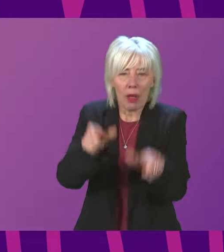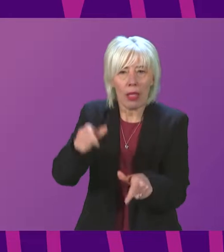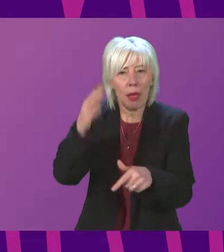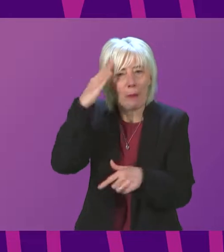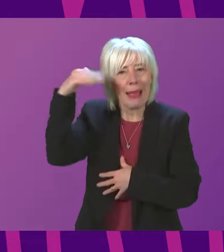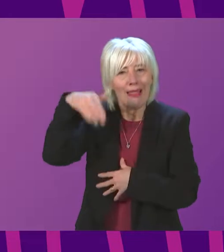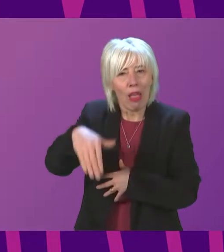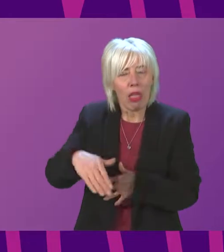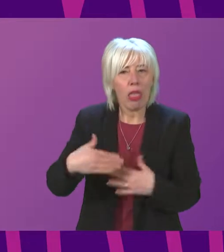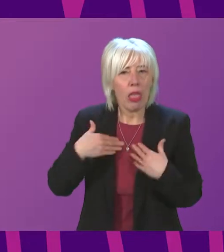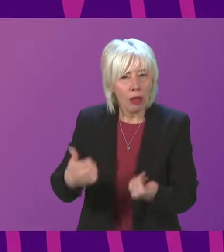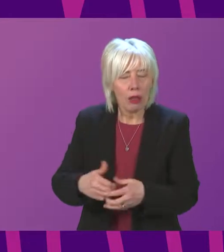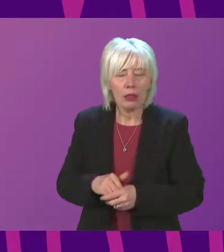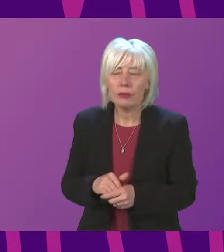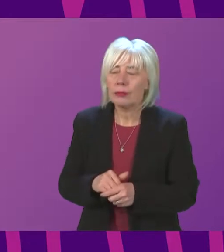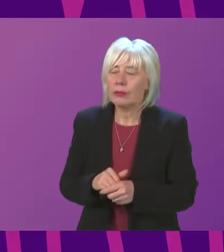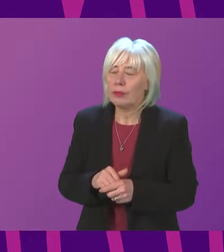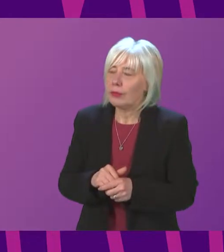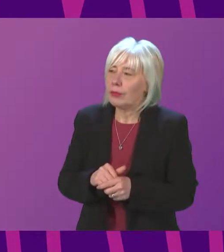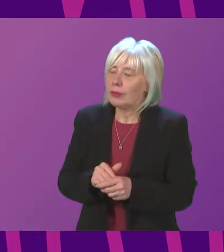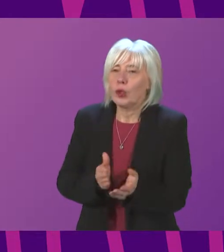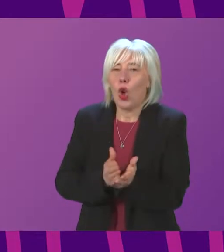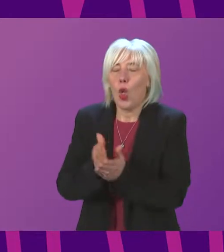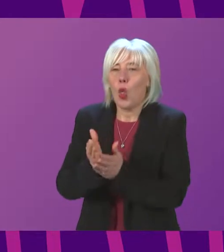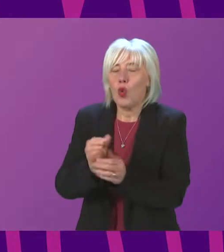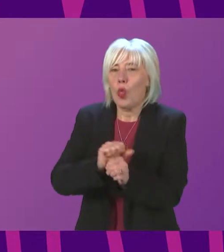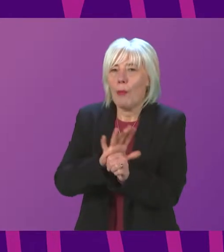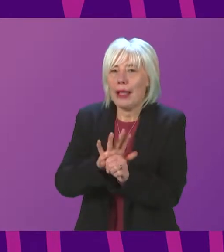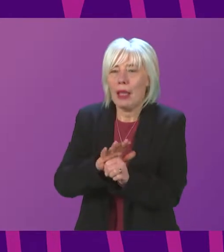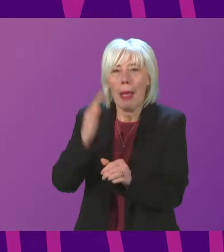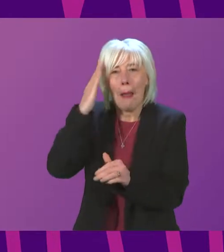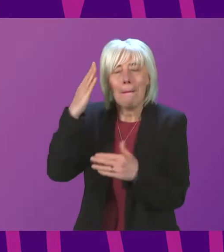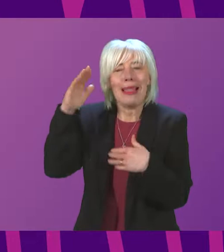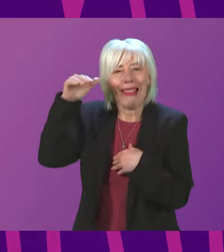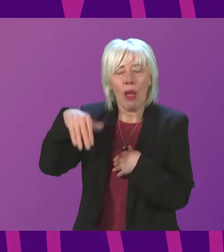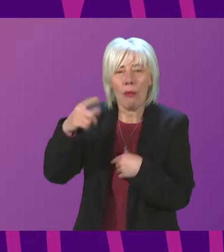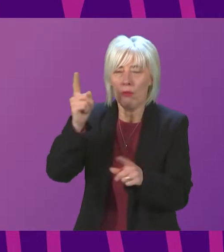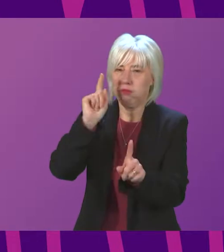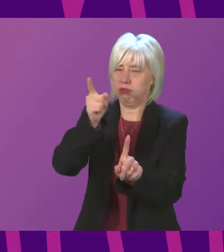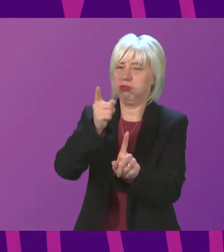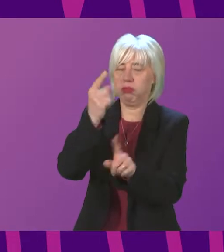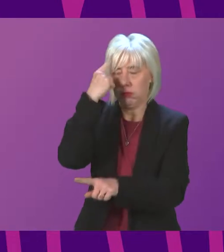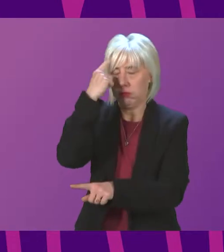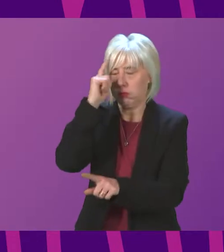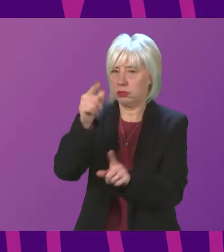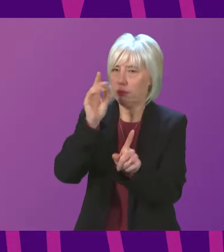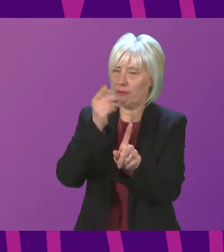Throughout the pandemic, mental health has been at the forefront of our thinking. Our mental health transition and recovery plan, which was published in October 2020